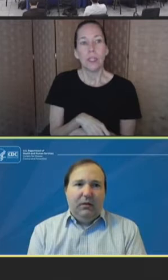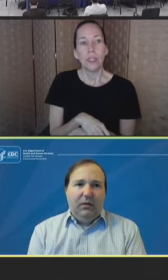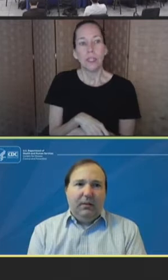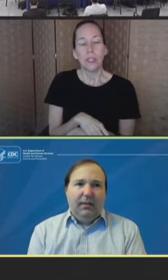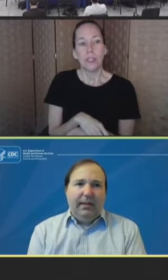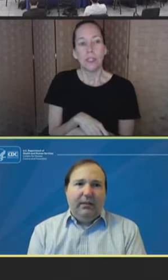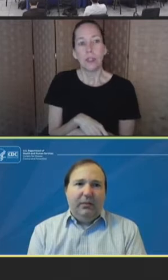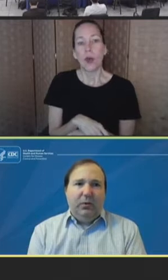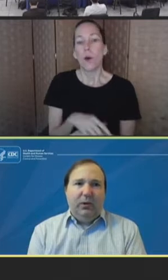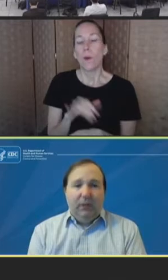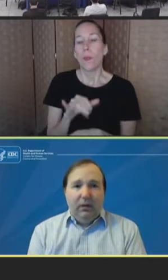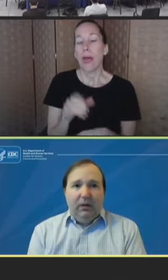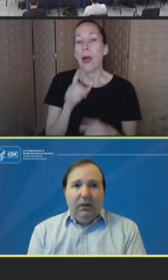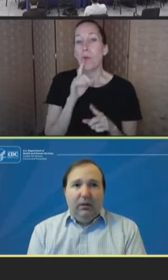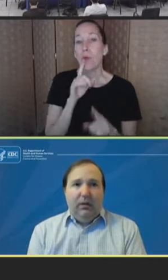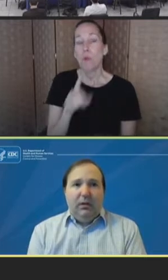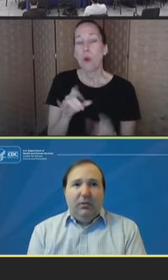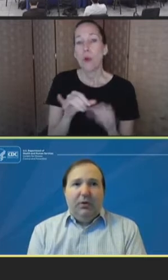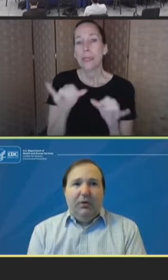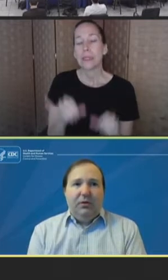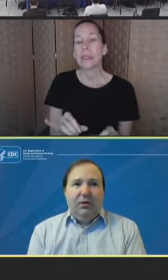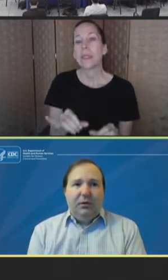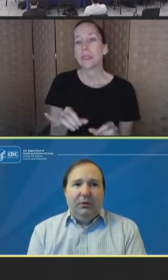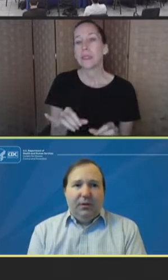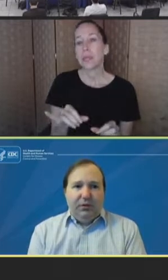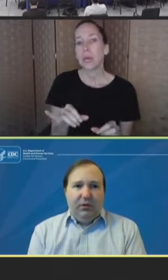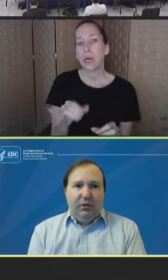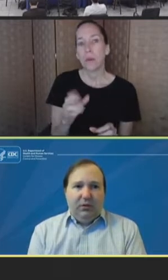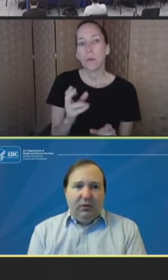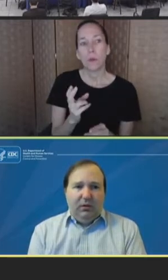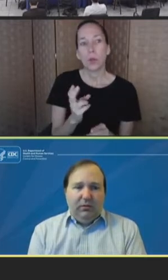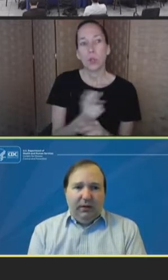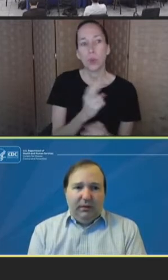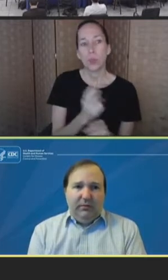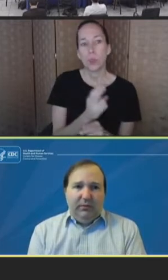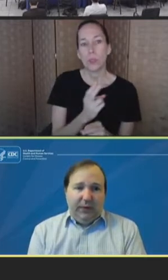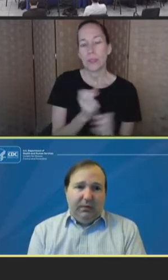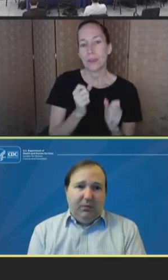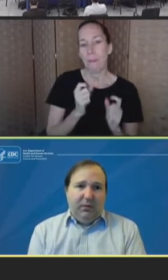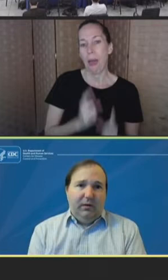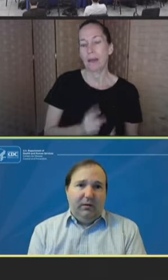on spontaneous reporting. The Emergency Use Authorization does call for -- vaccine providers